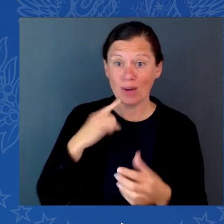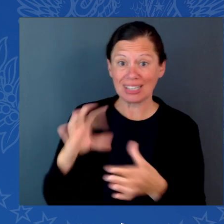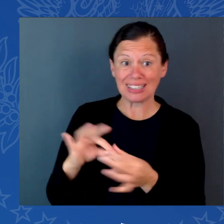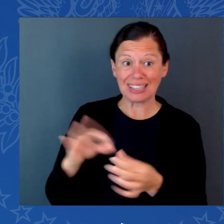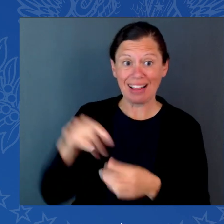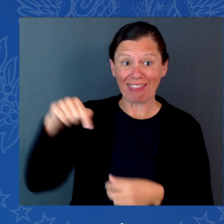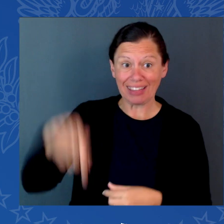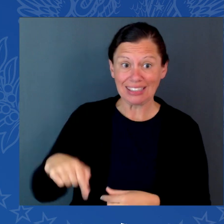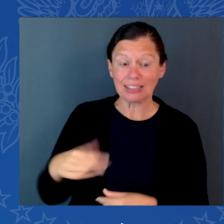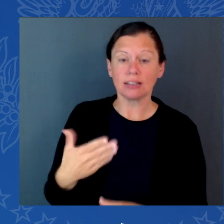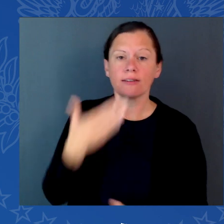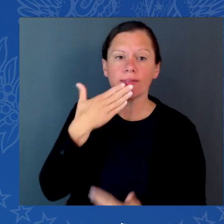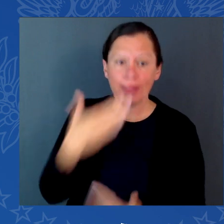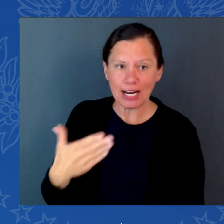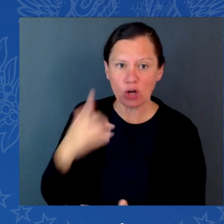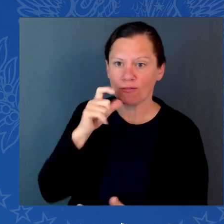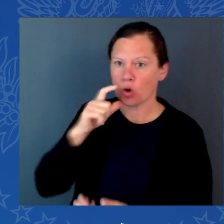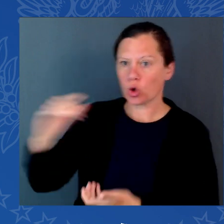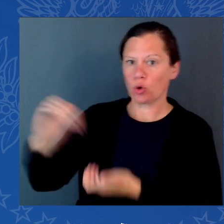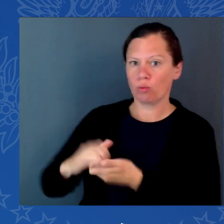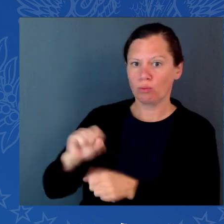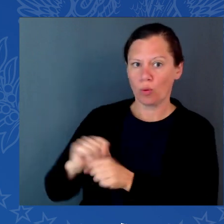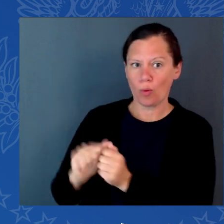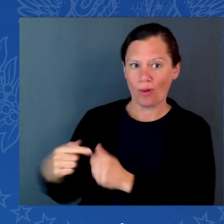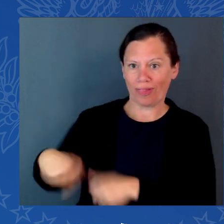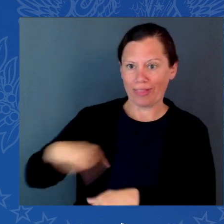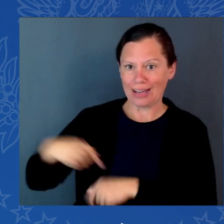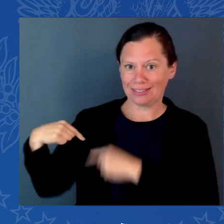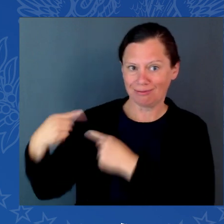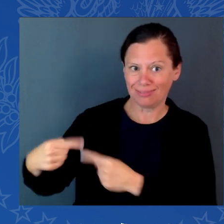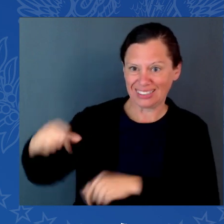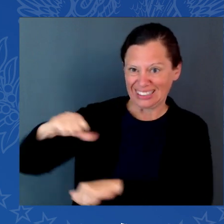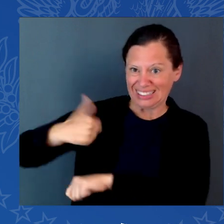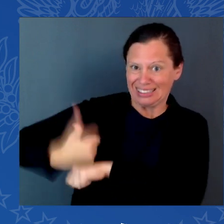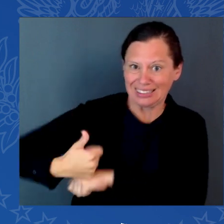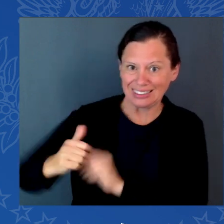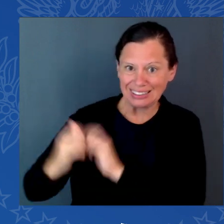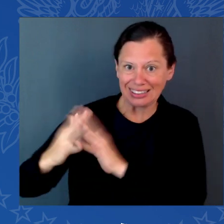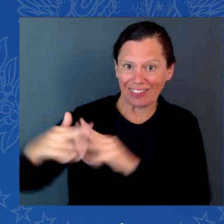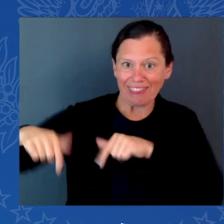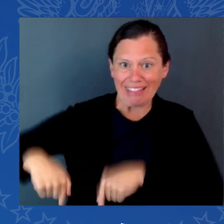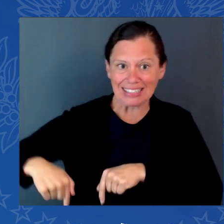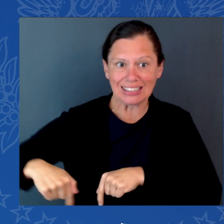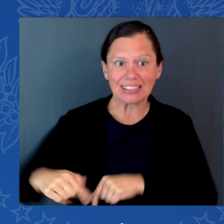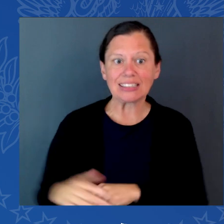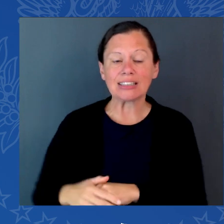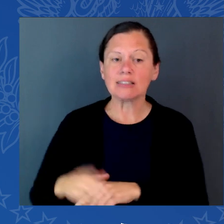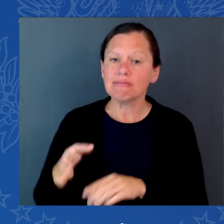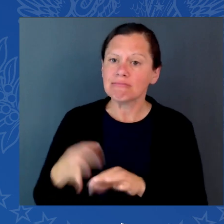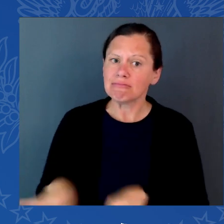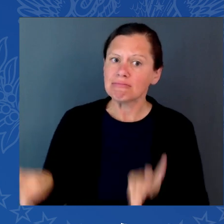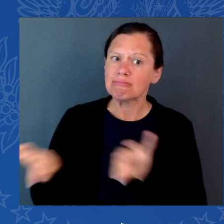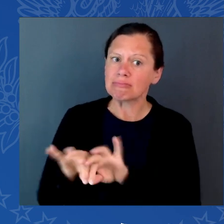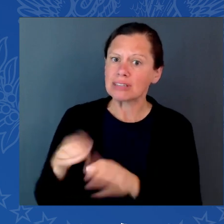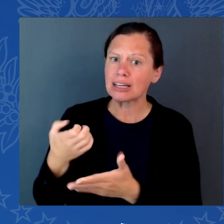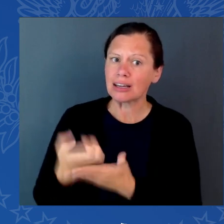to reach this founding step to establish this important economic corridor. My best regards to you all.